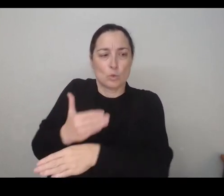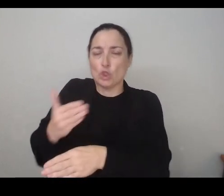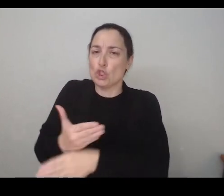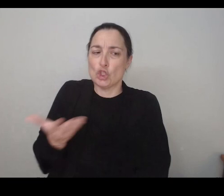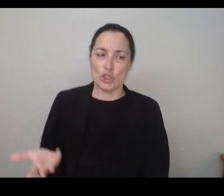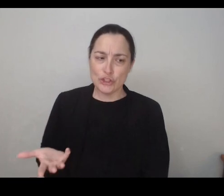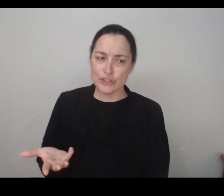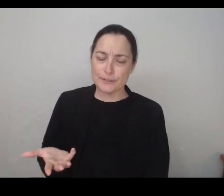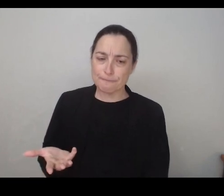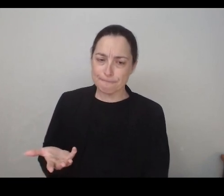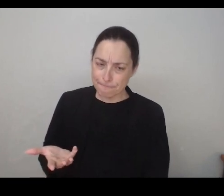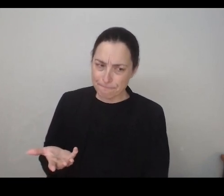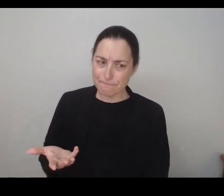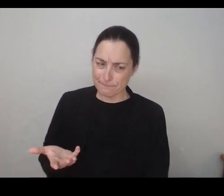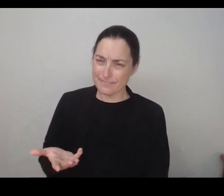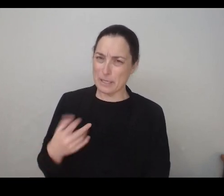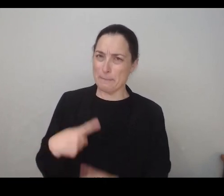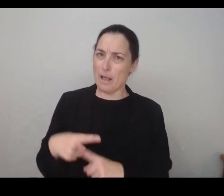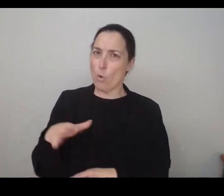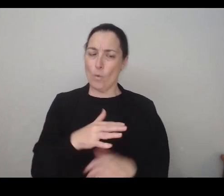and very little about Tahiti or Marquesas.